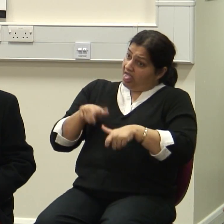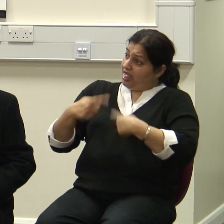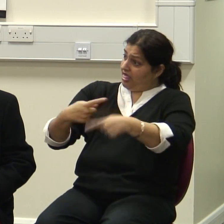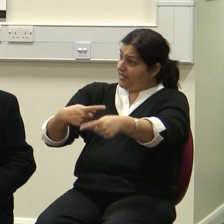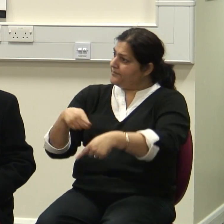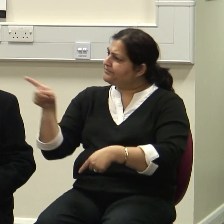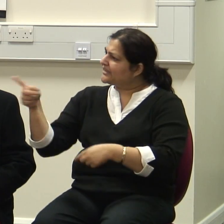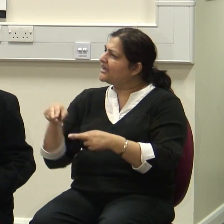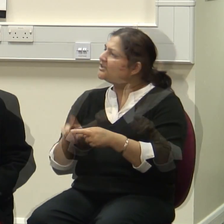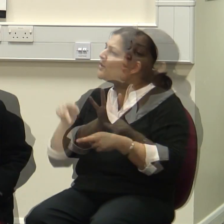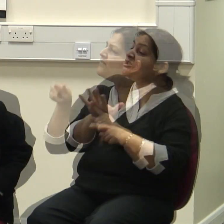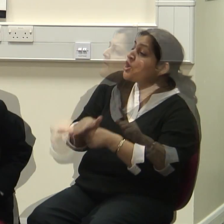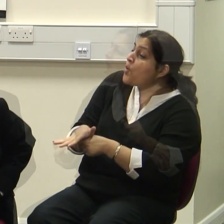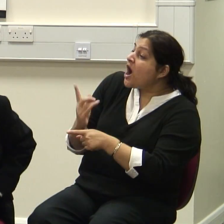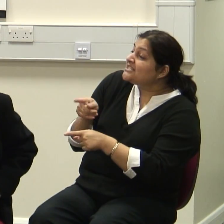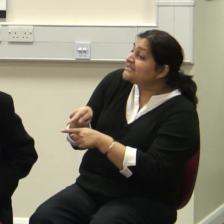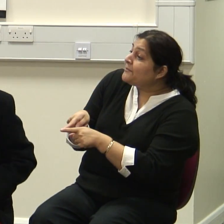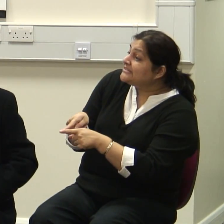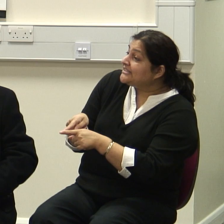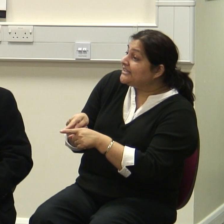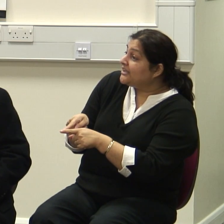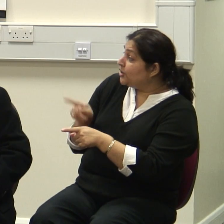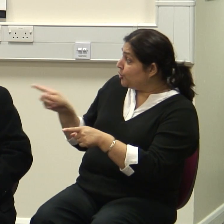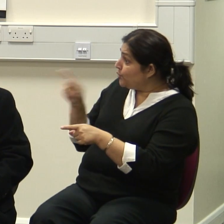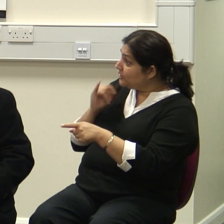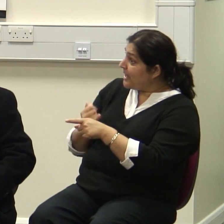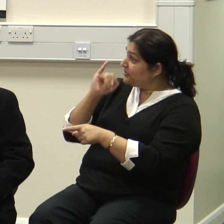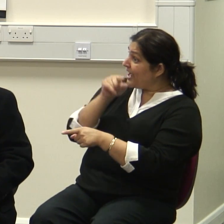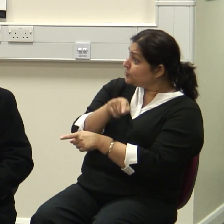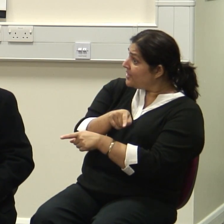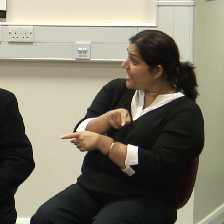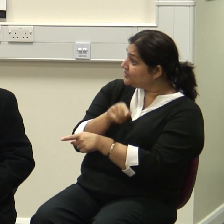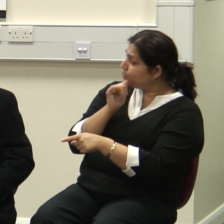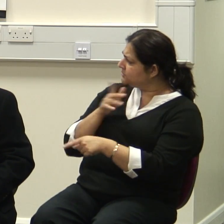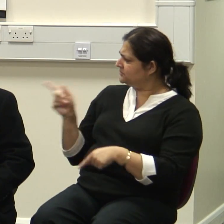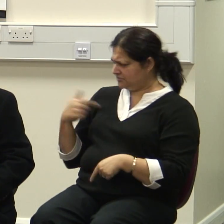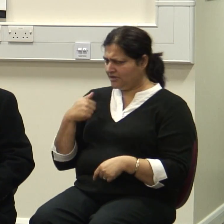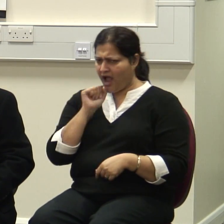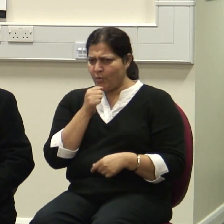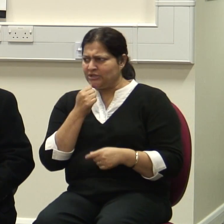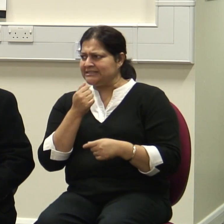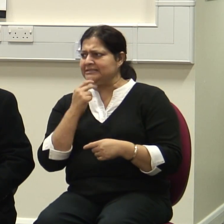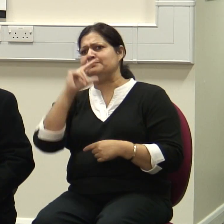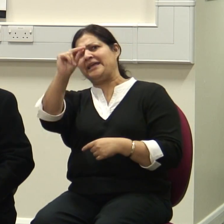out against it? Not only would I speak out but, excuse me, if somebody coerces somebody – and this